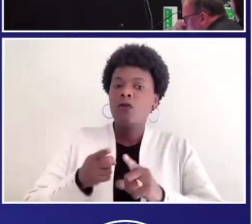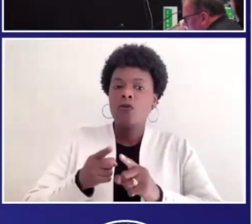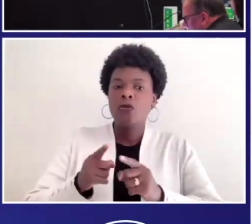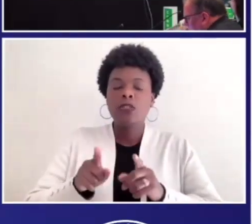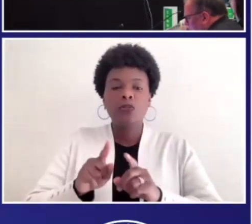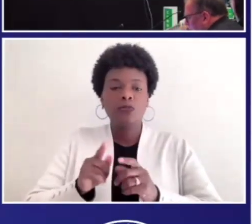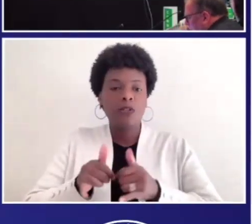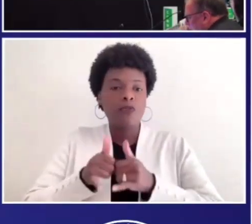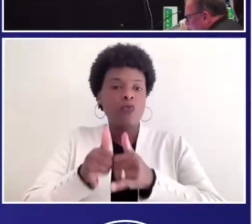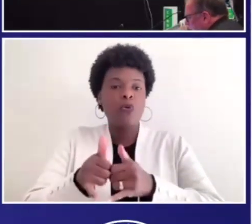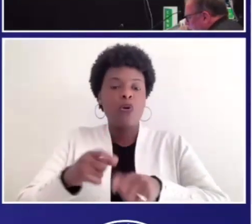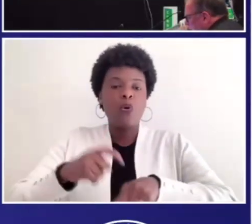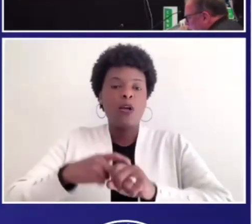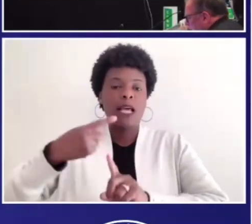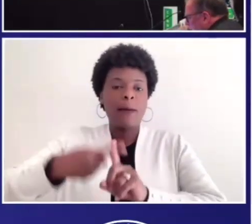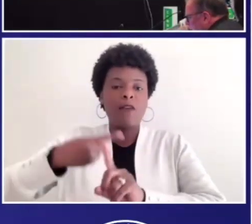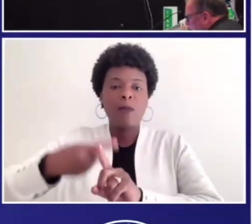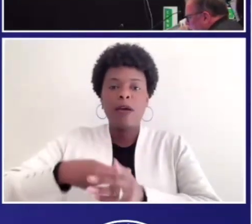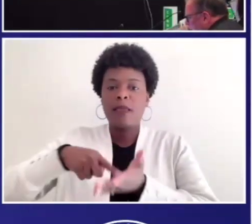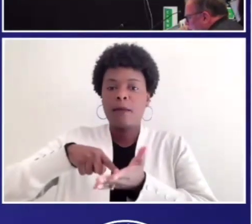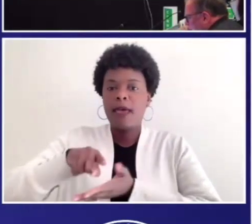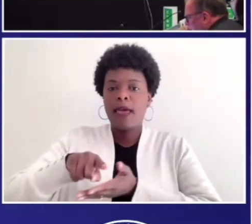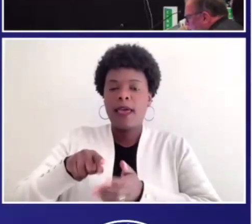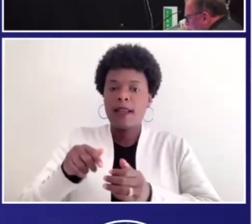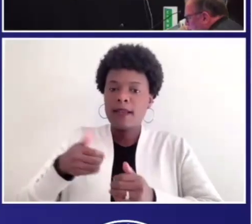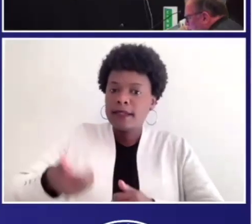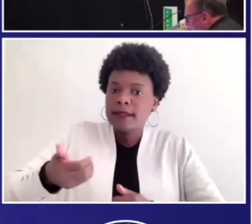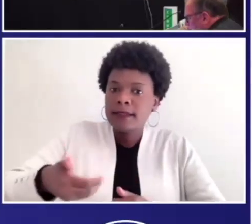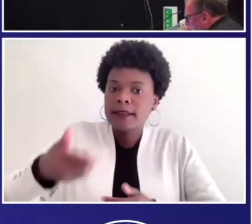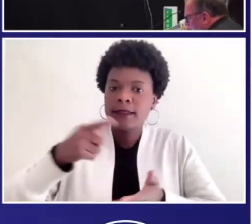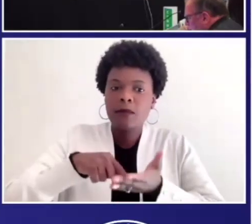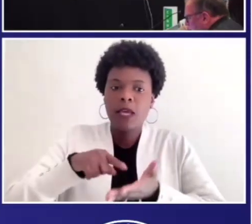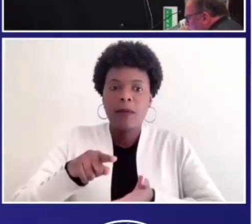So going back to your -- Mr. -- okay, going back --